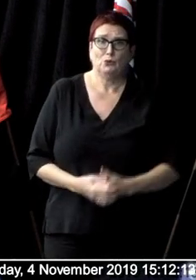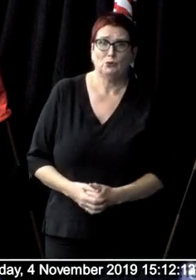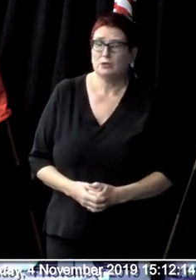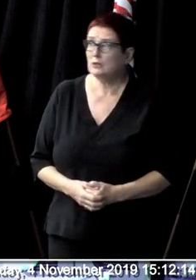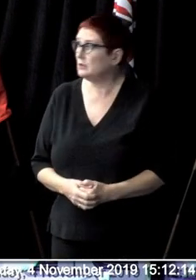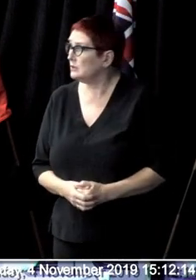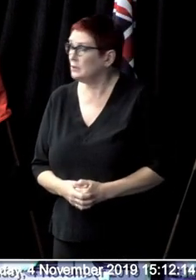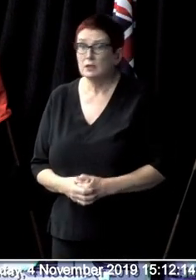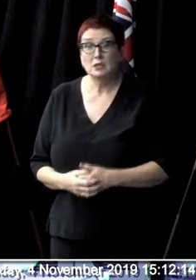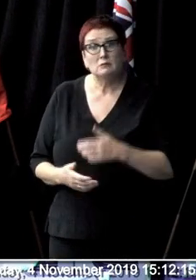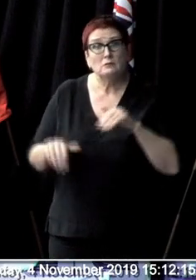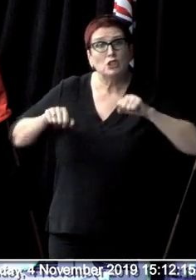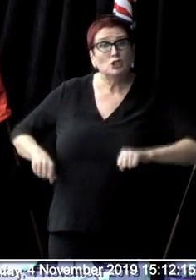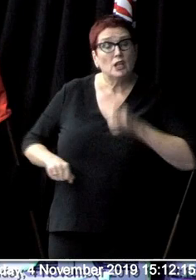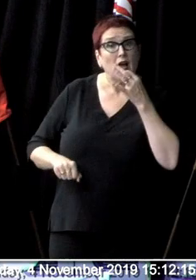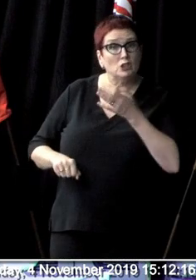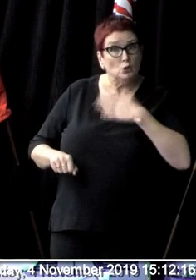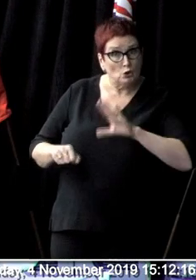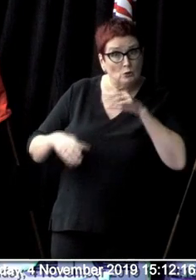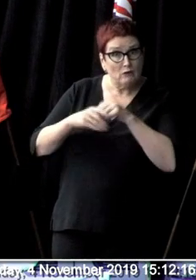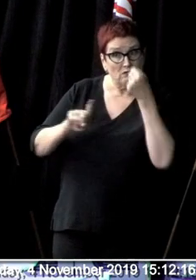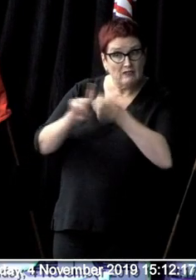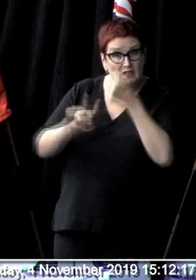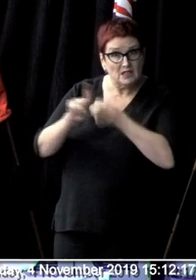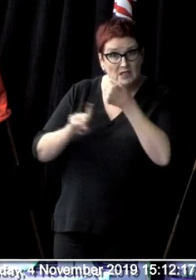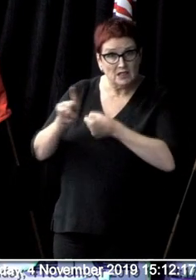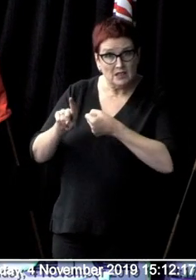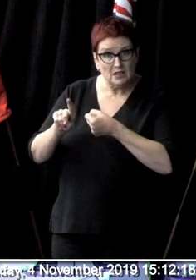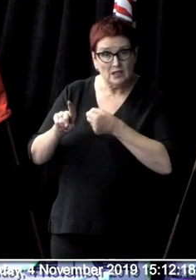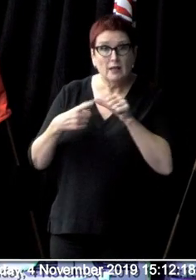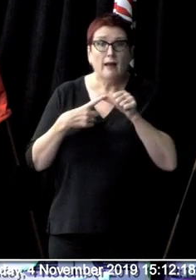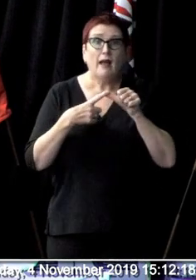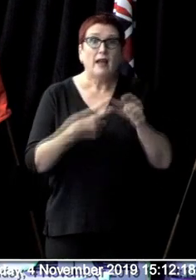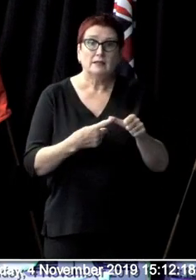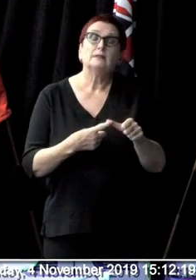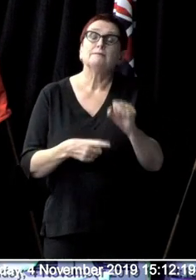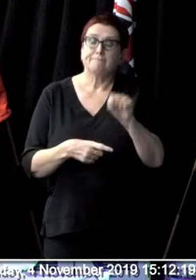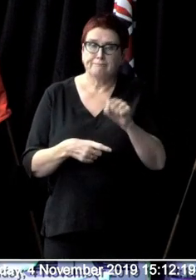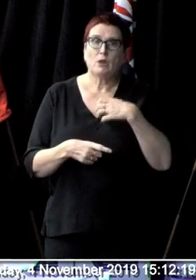to be funded for that? A lot more access to formal advocacy is very important.